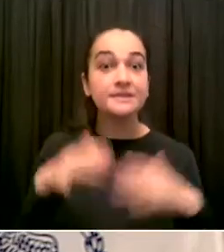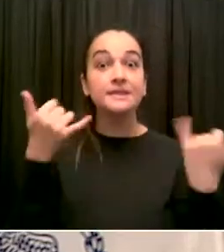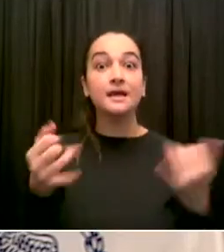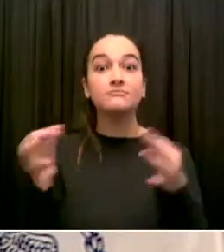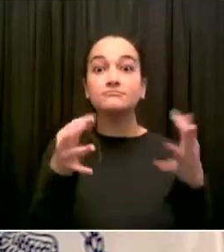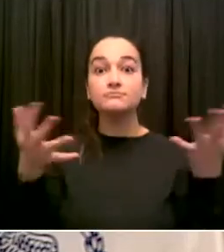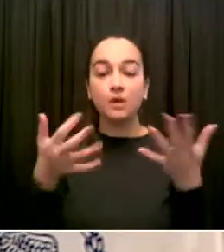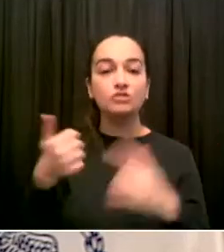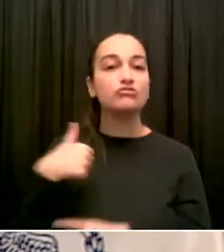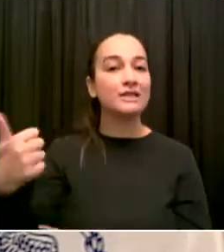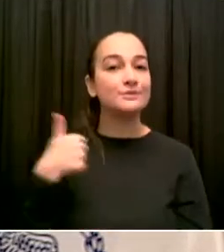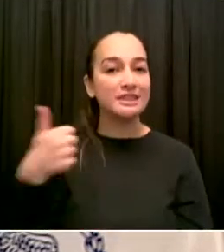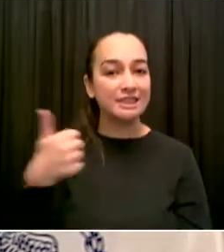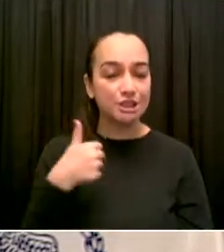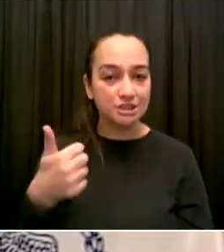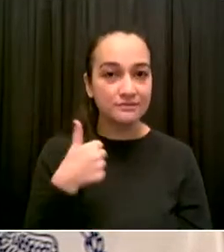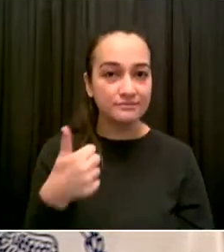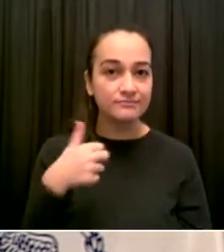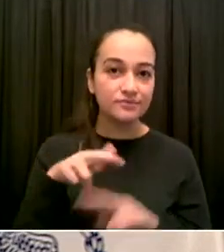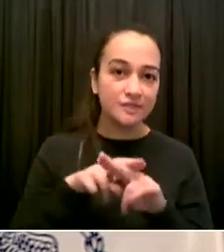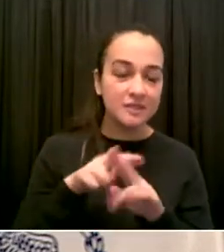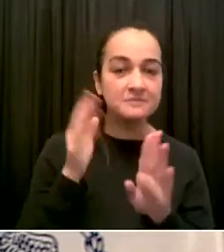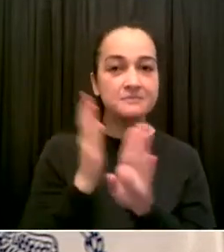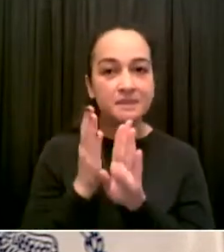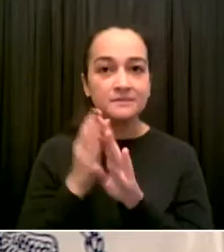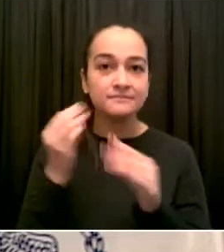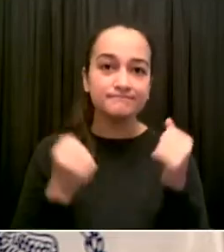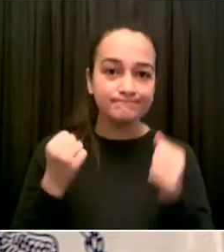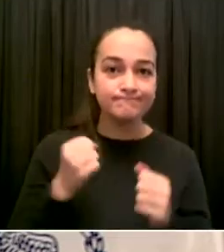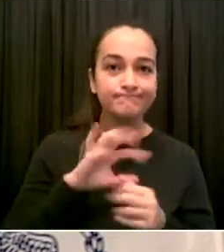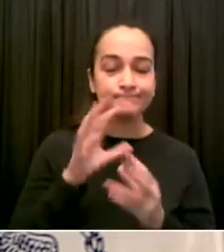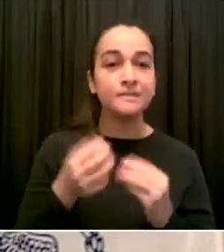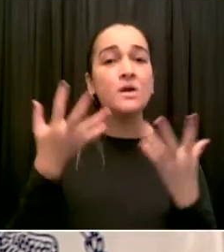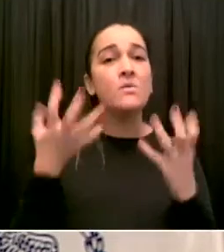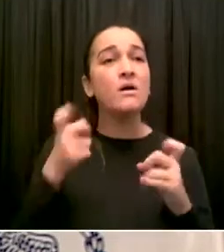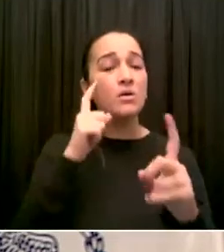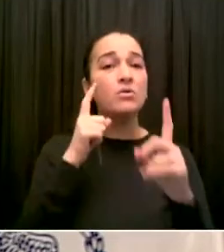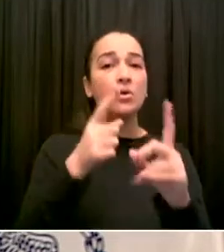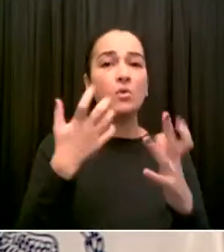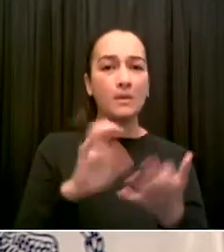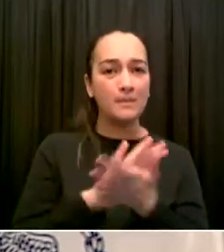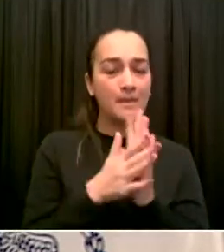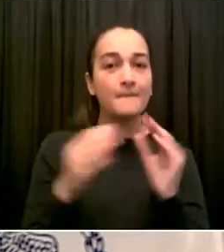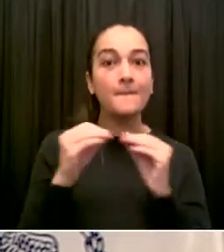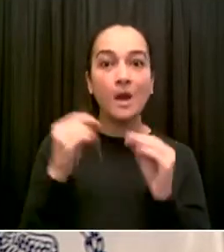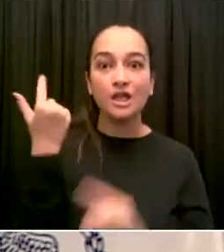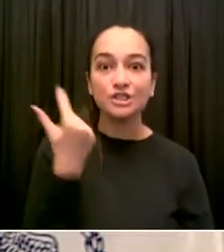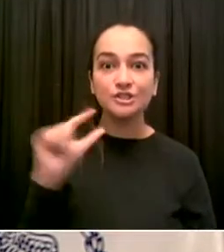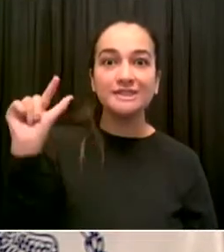ABOUT THE ABILITY TO GET AROUND THE CITY IS CRUCIAL TO OUR